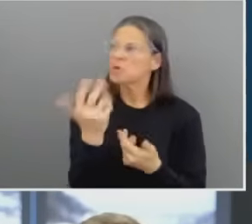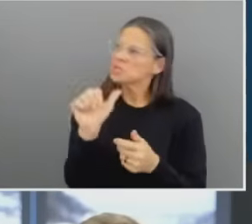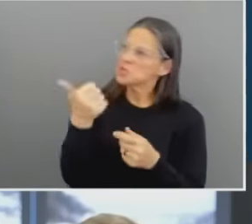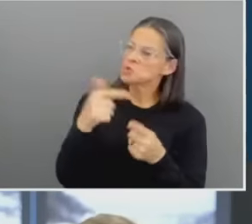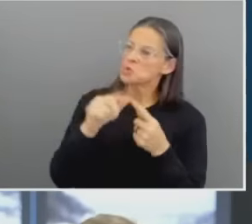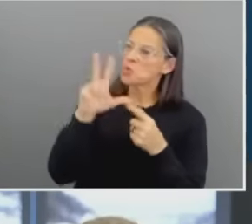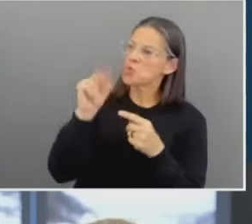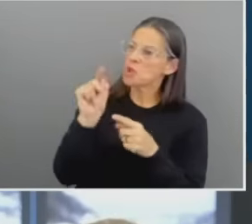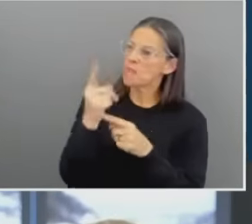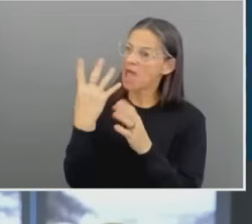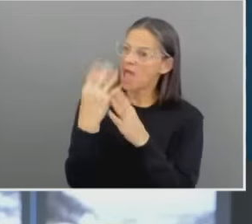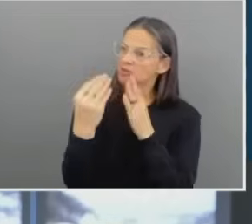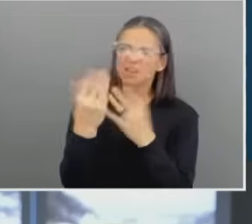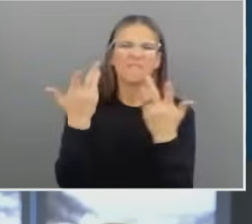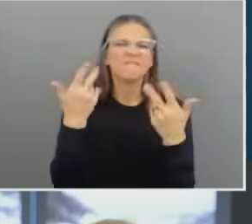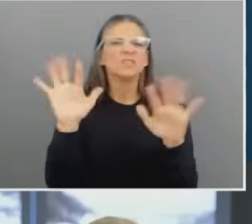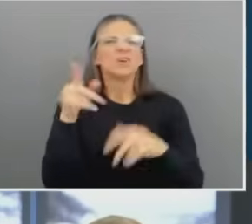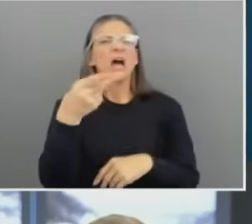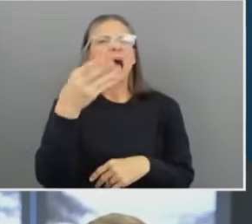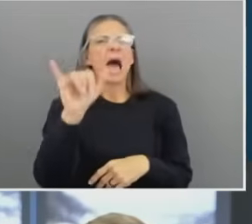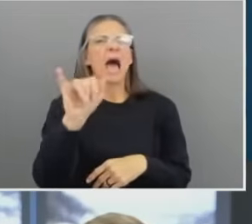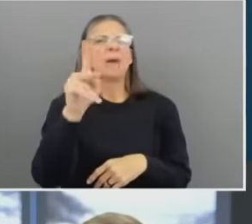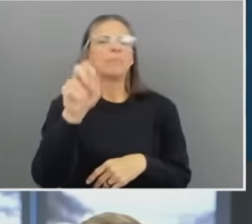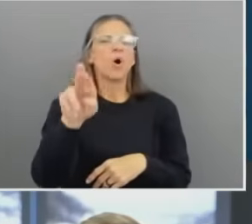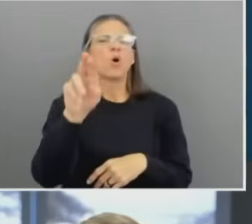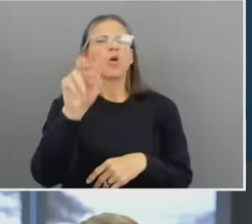IT IS GOING TO BE DANGEROUSLY COLD TOMORROW MORNING.